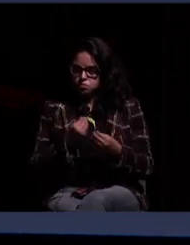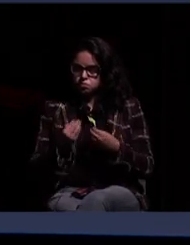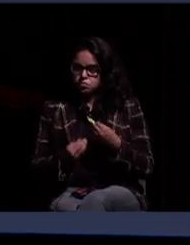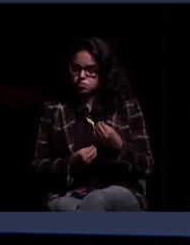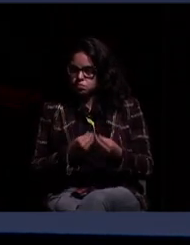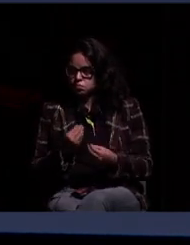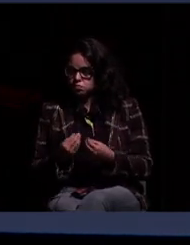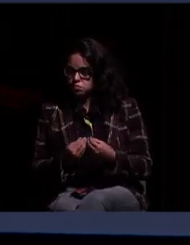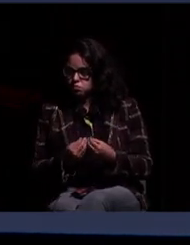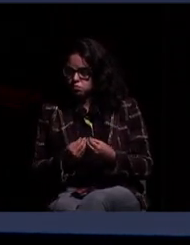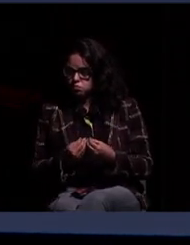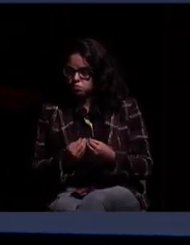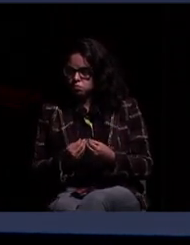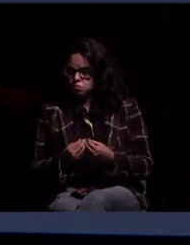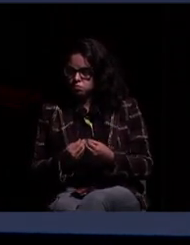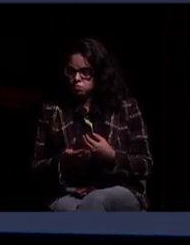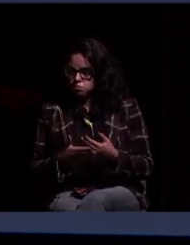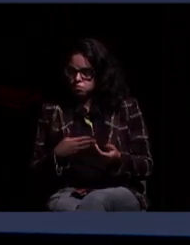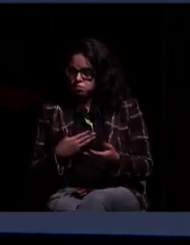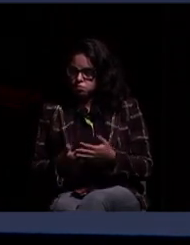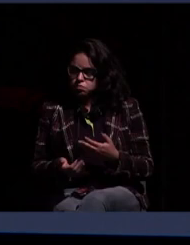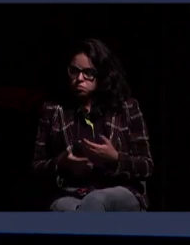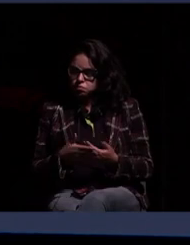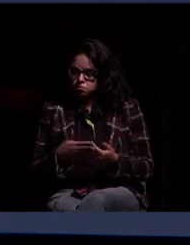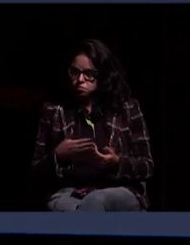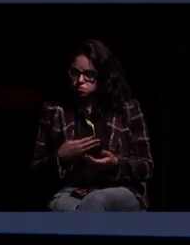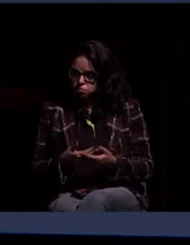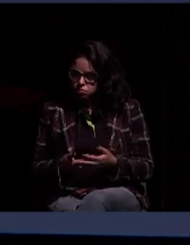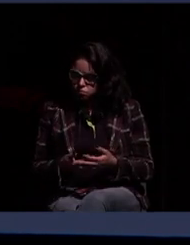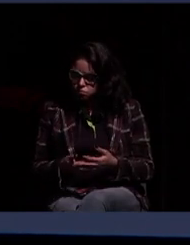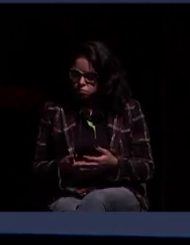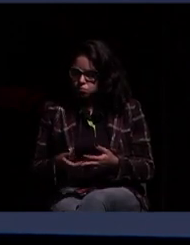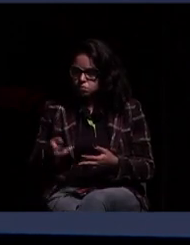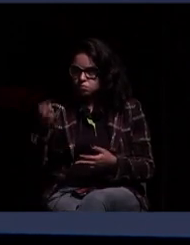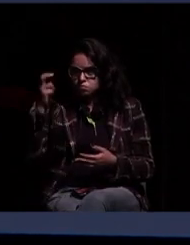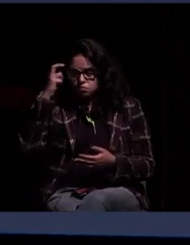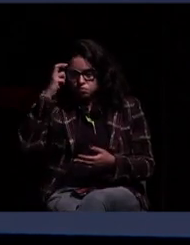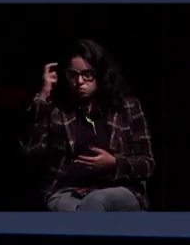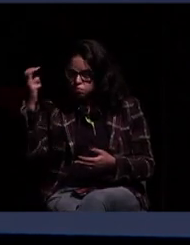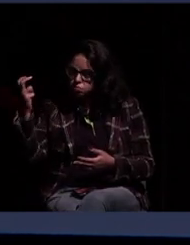regardless of their intellectual